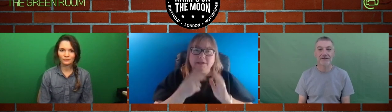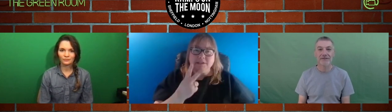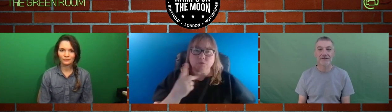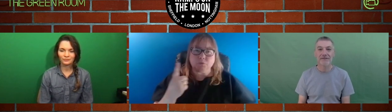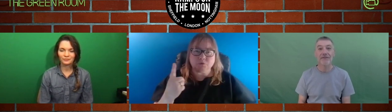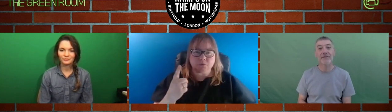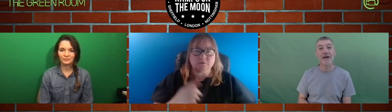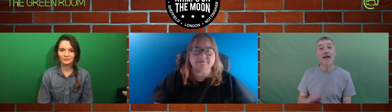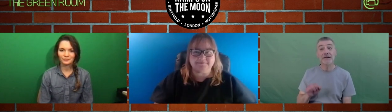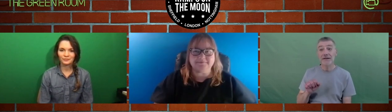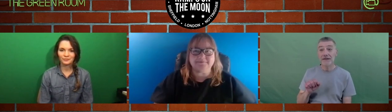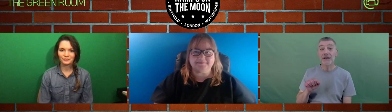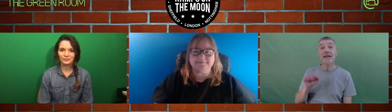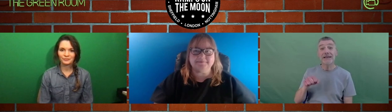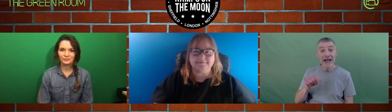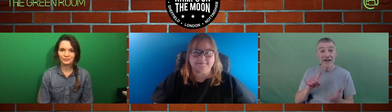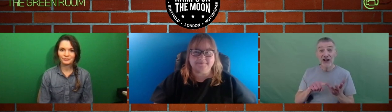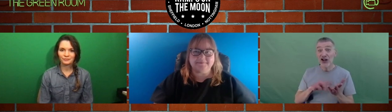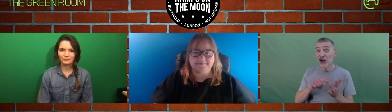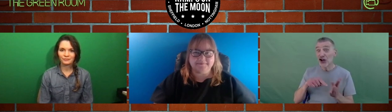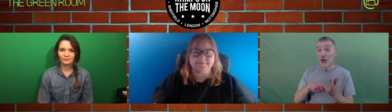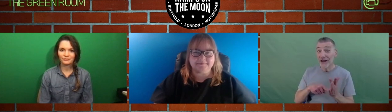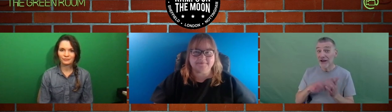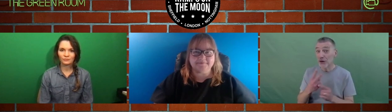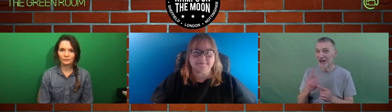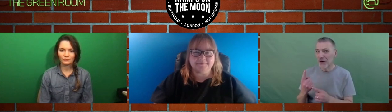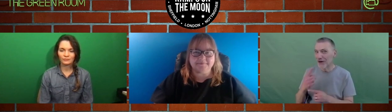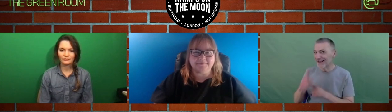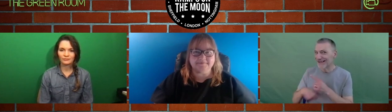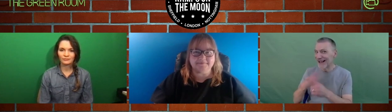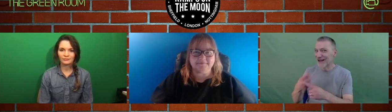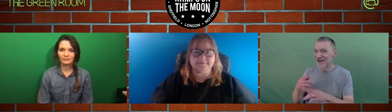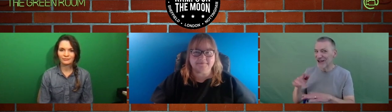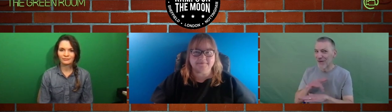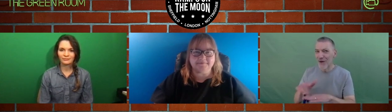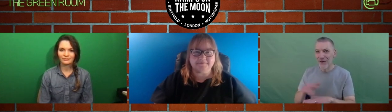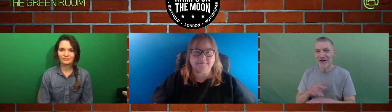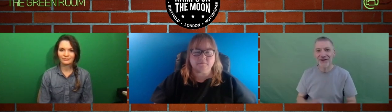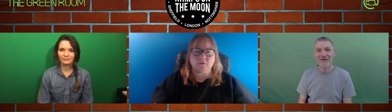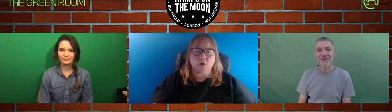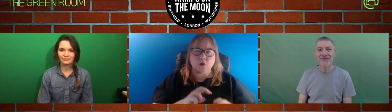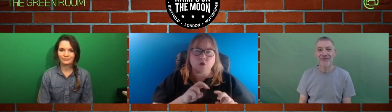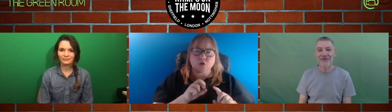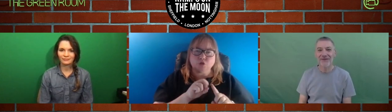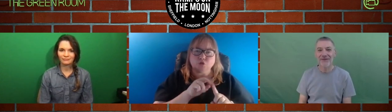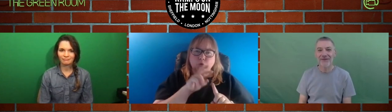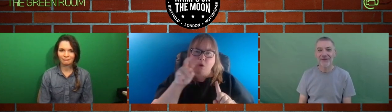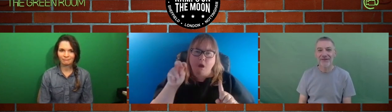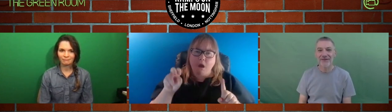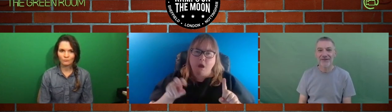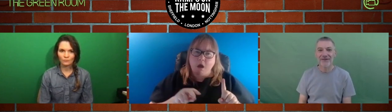That's next years performance. Fantastic, is that a tour you're doing?